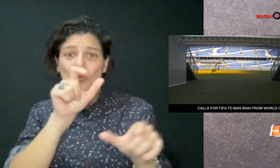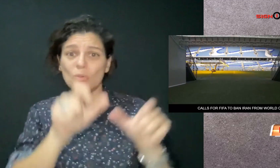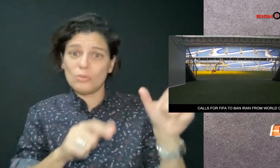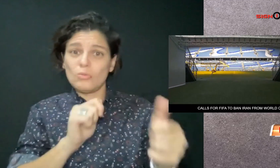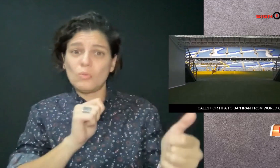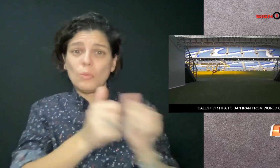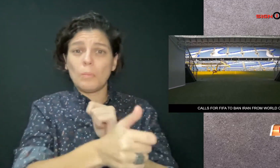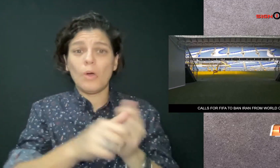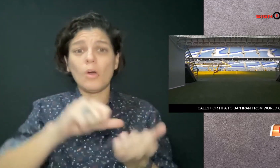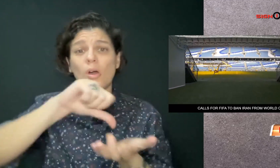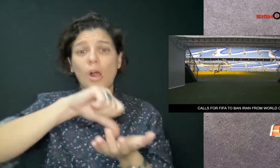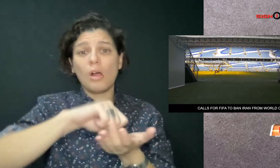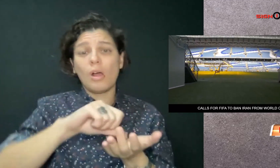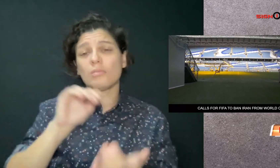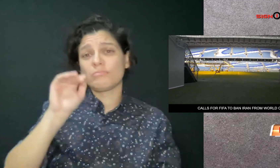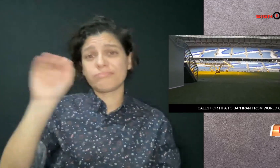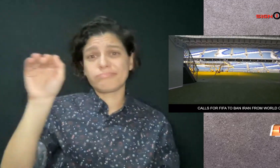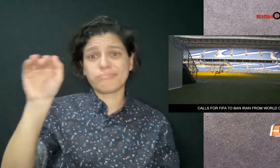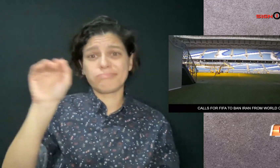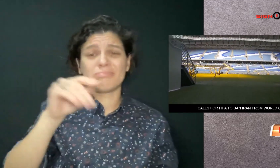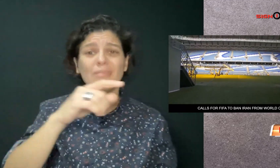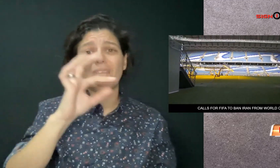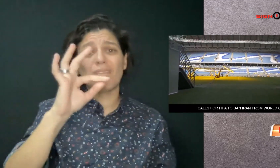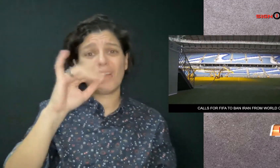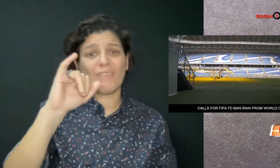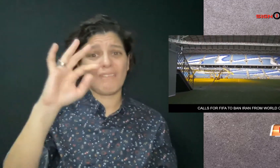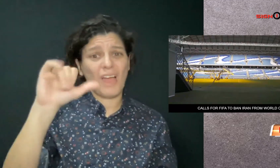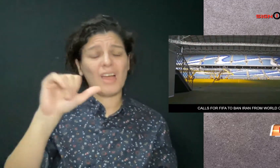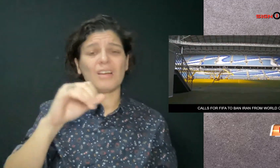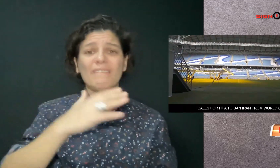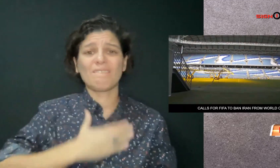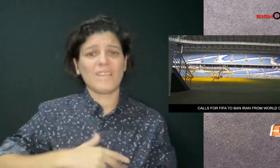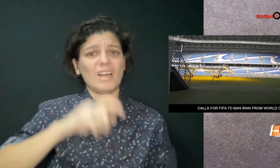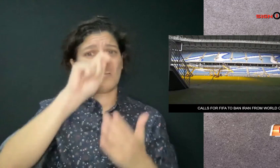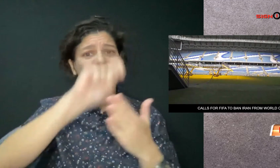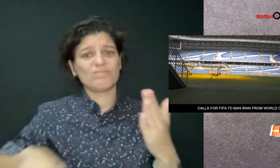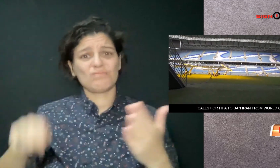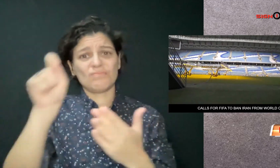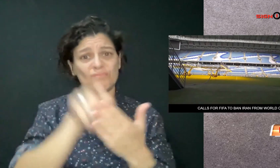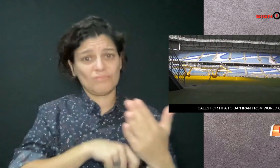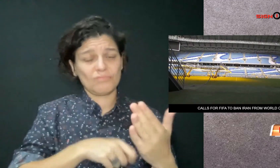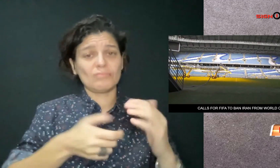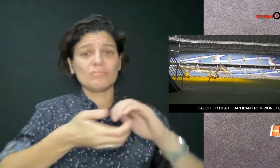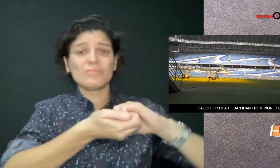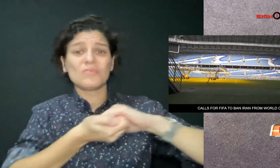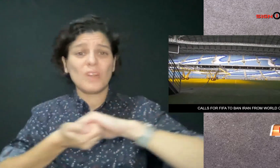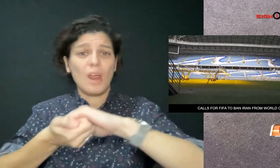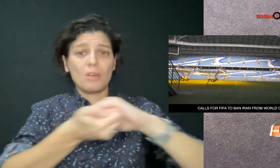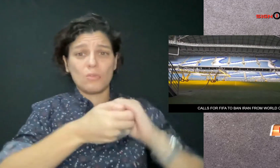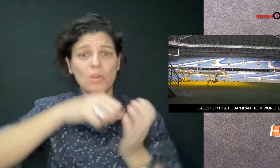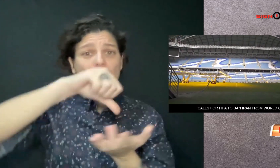but a group of prominent Iranian sports figures are calling on FIFA to ban the Iranian football